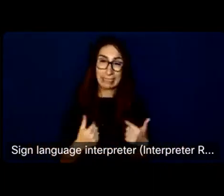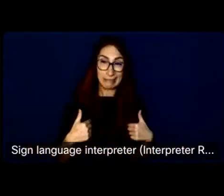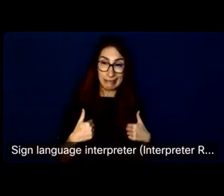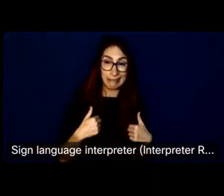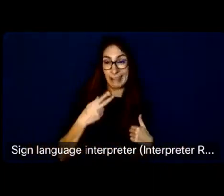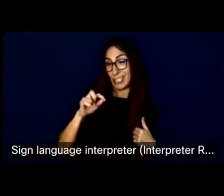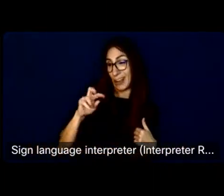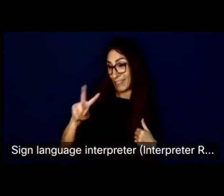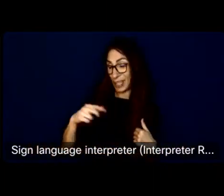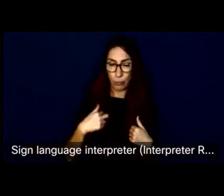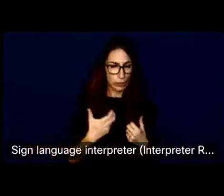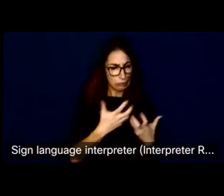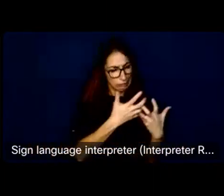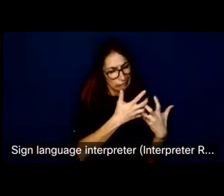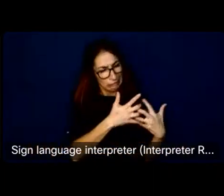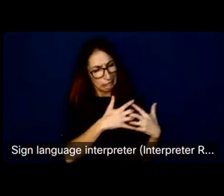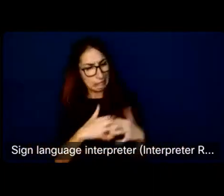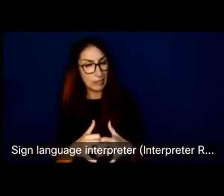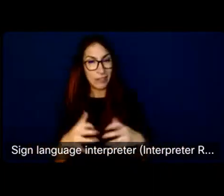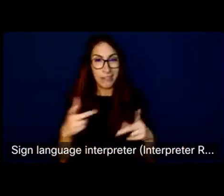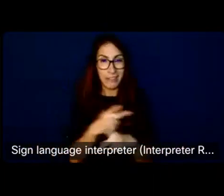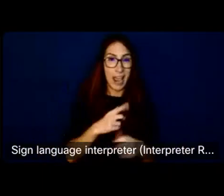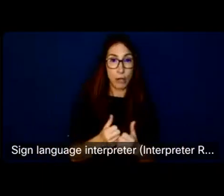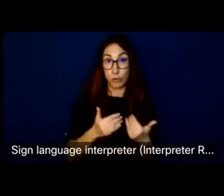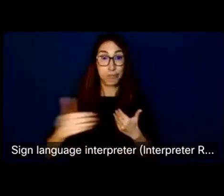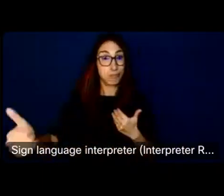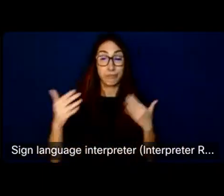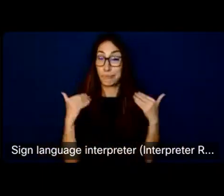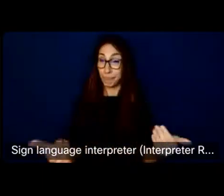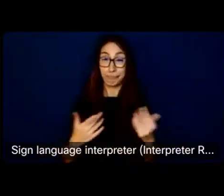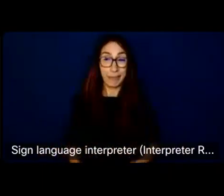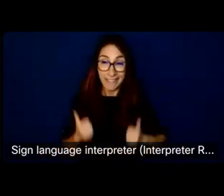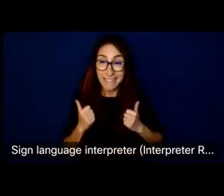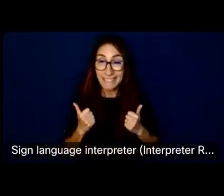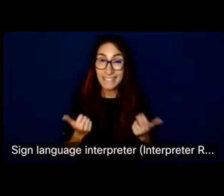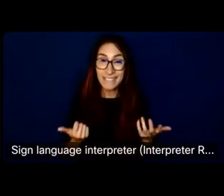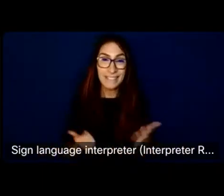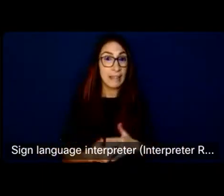together. And I could not have done that without community.